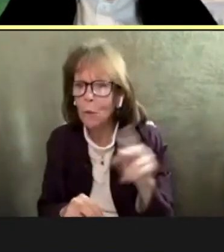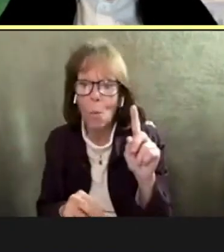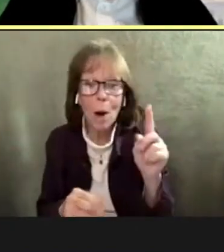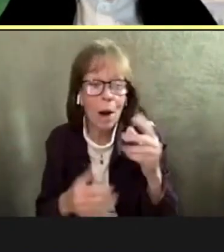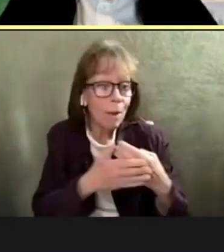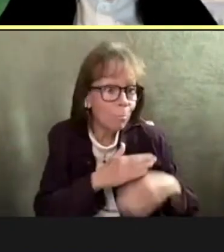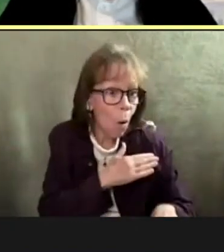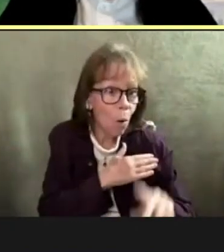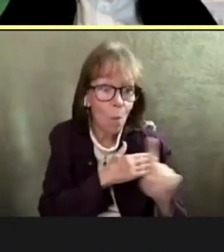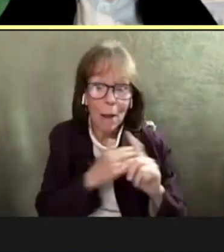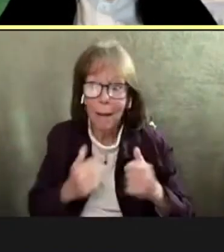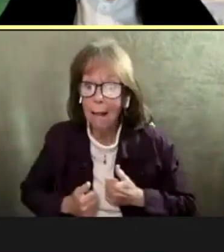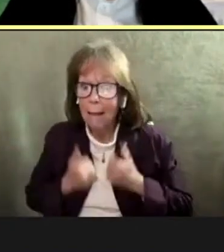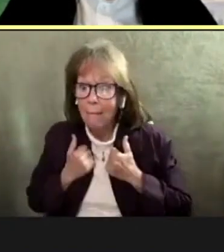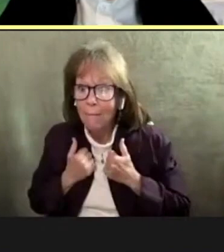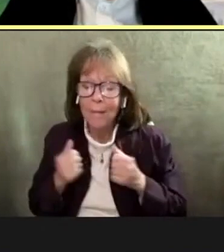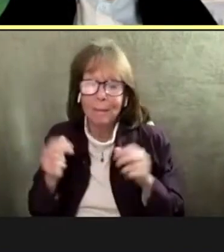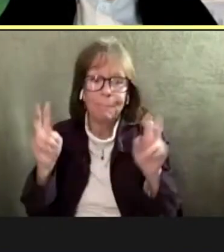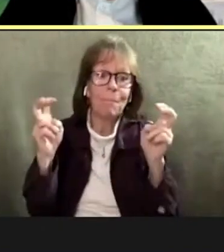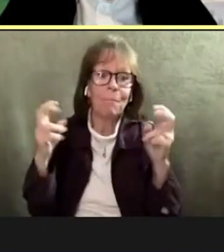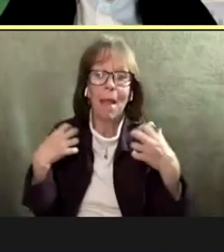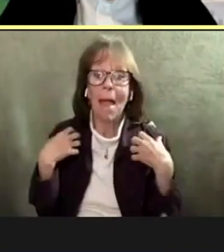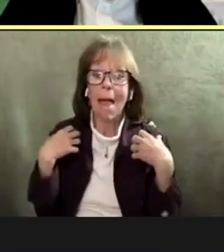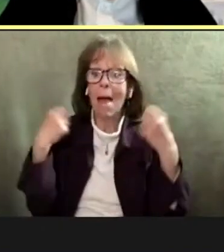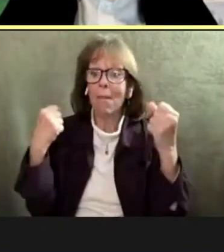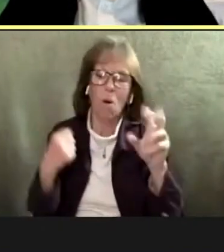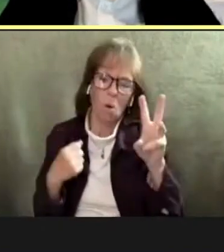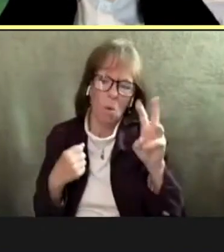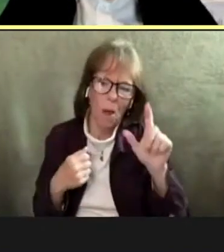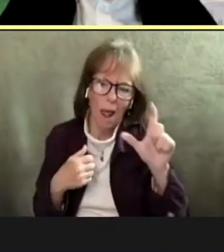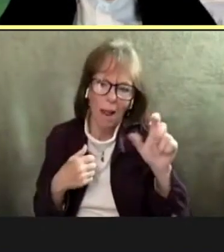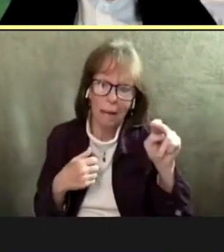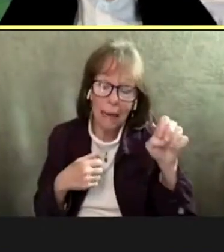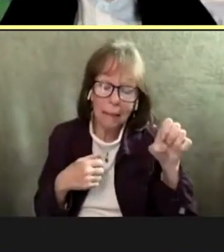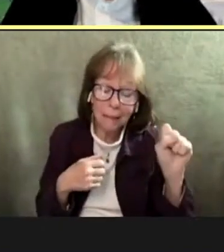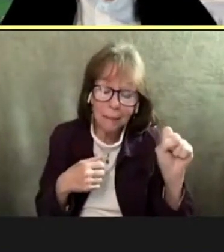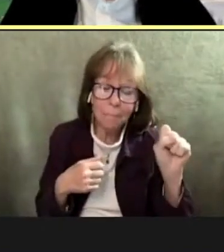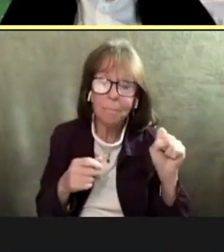living place, their quote-unquote health or wellness,